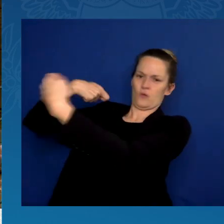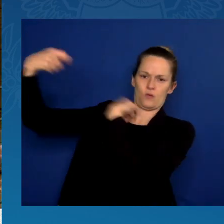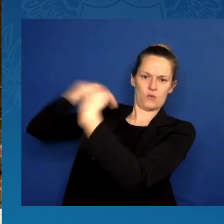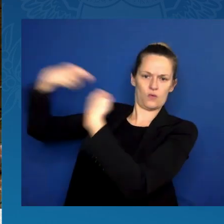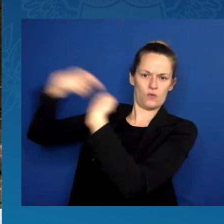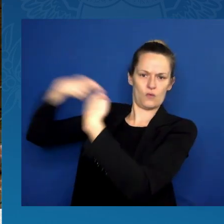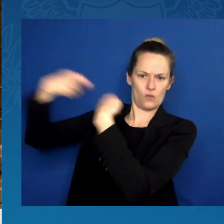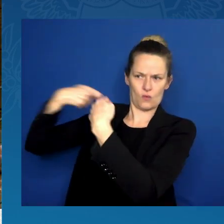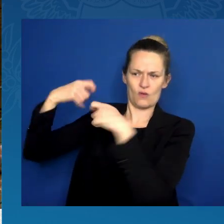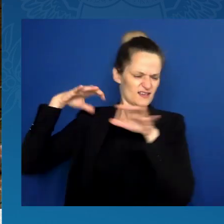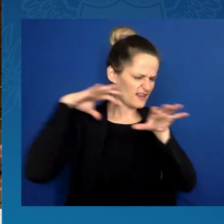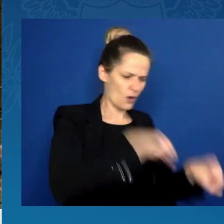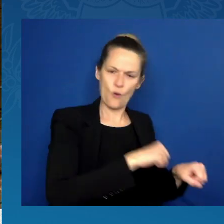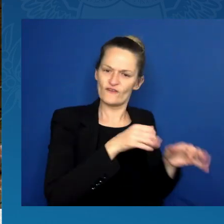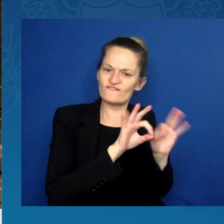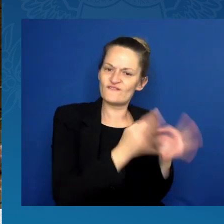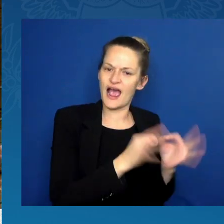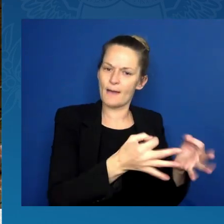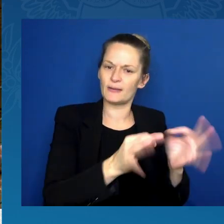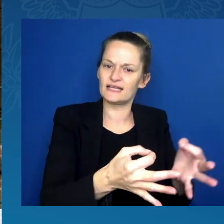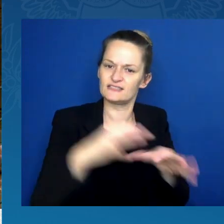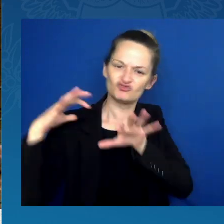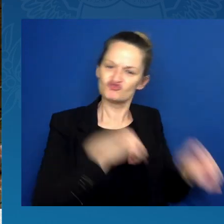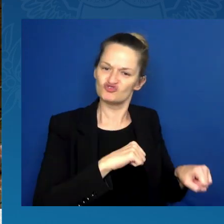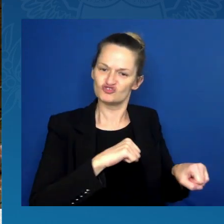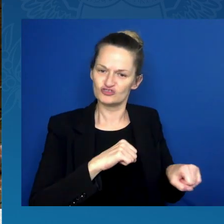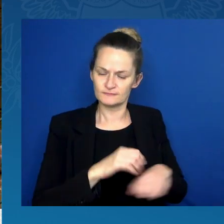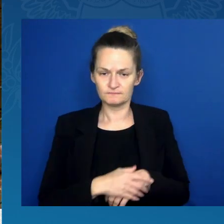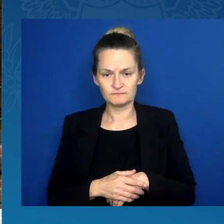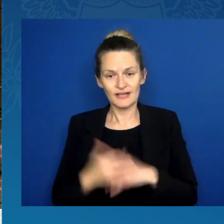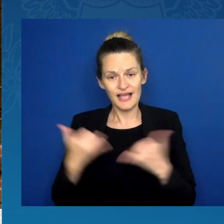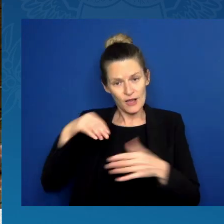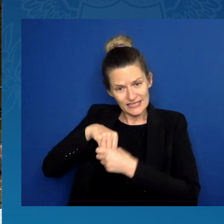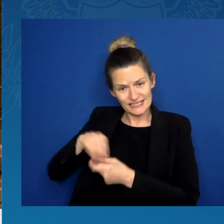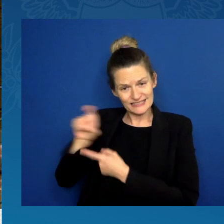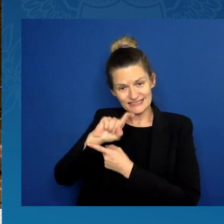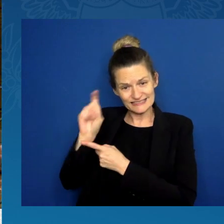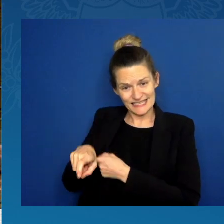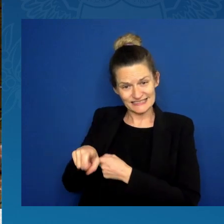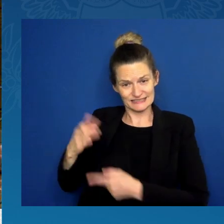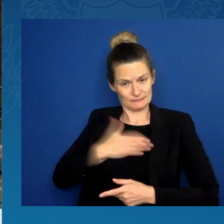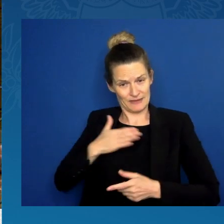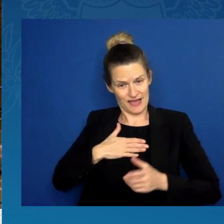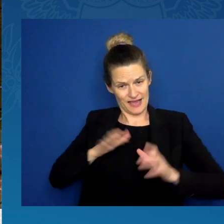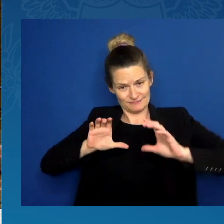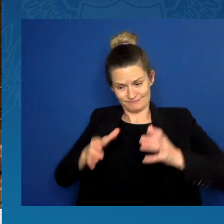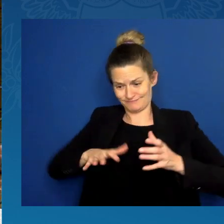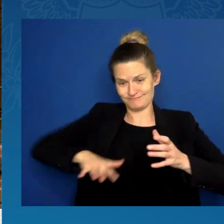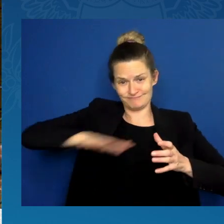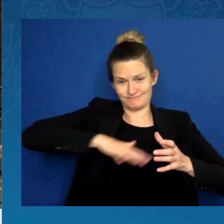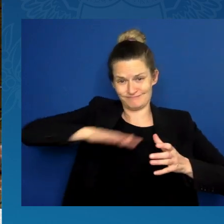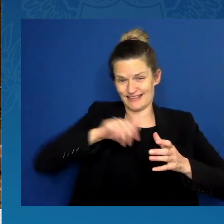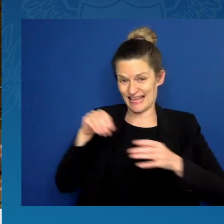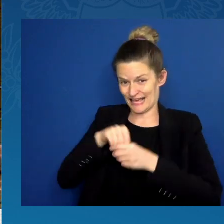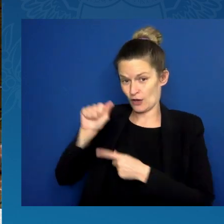is that my constituents in Austin have to travel as far as Kansas